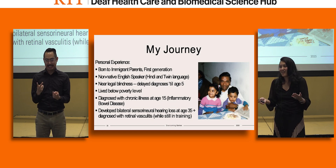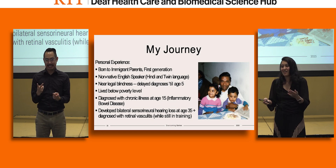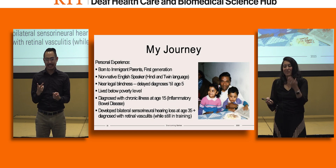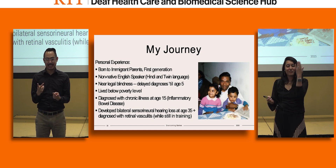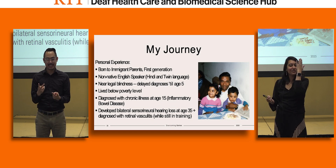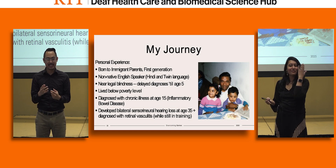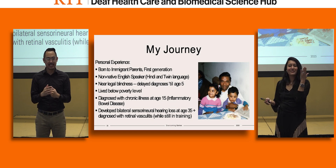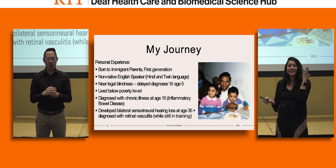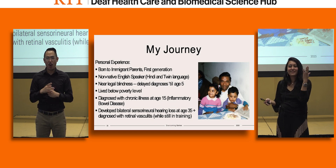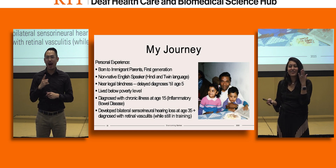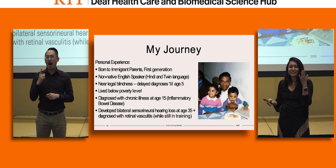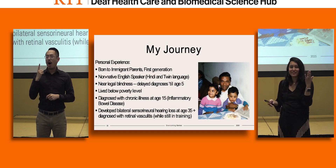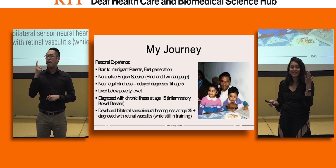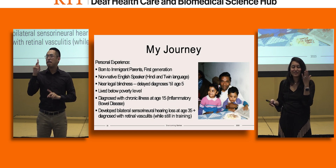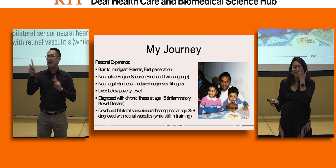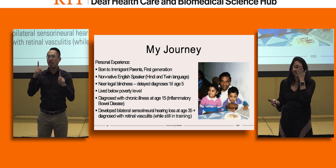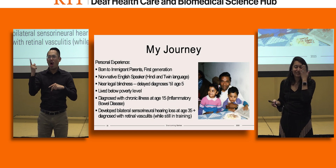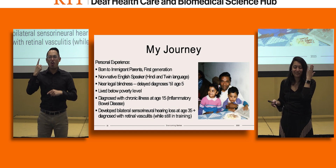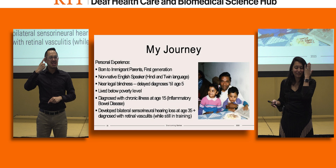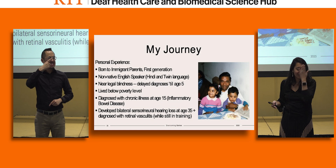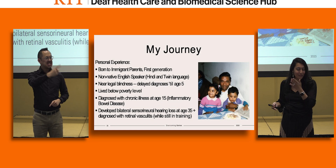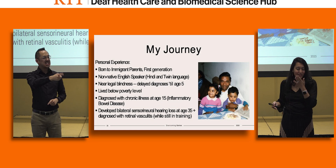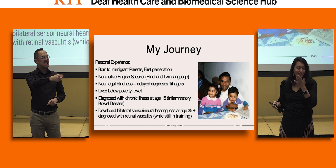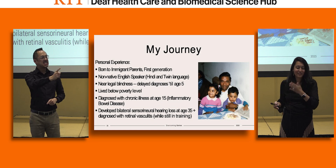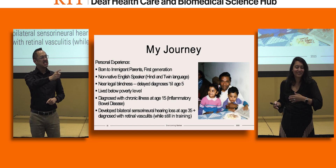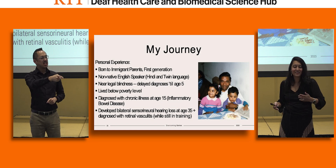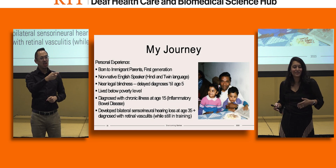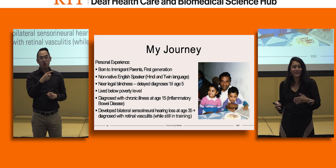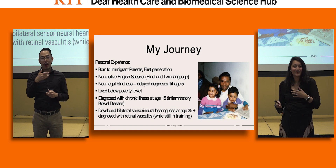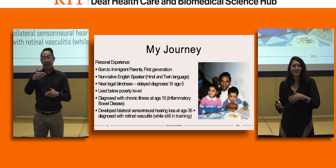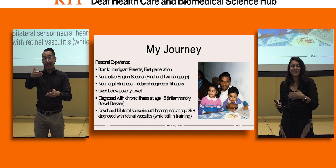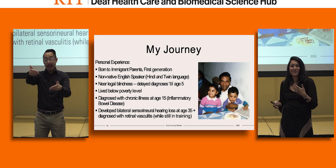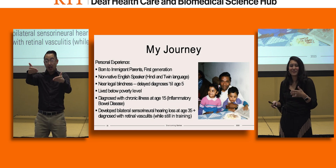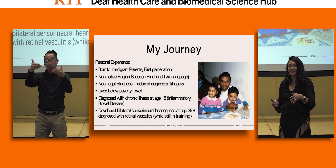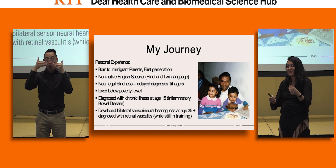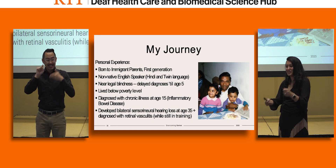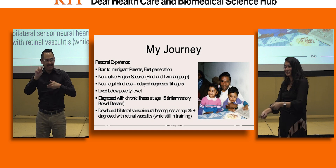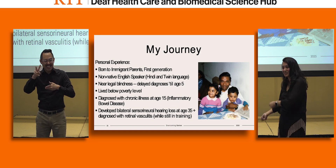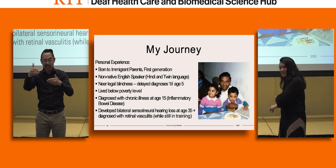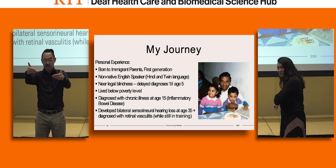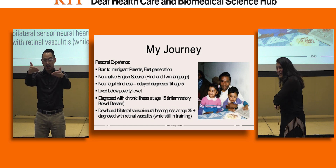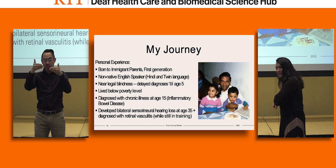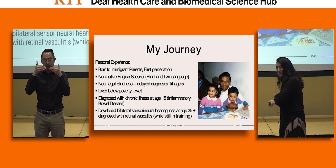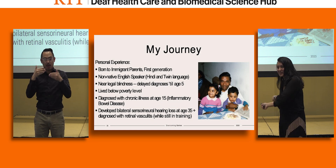I was always getting chastised for sitting very close to the TV at home and being told to sit back,